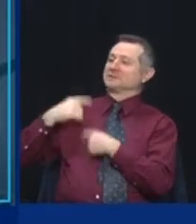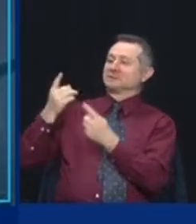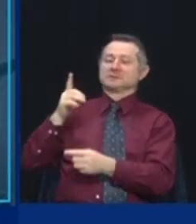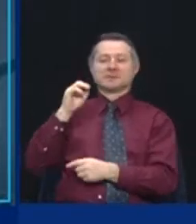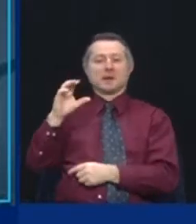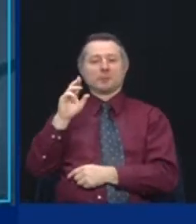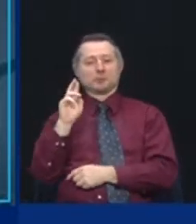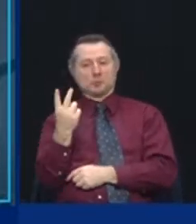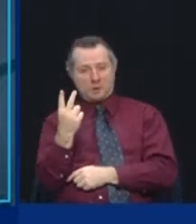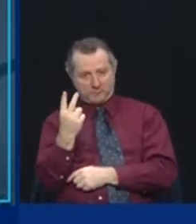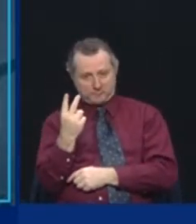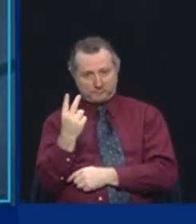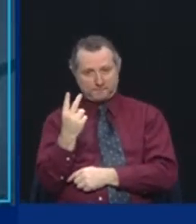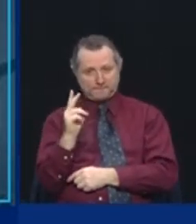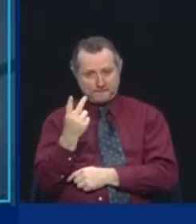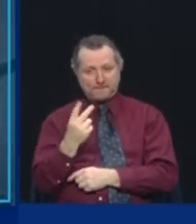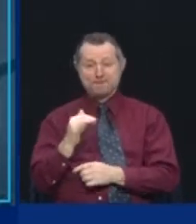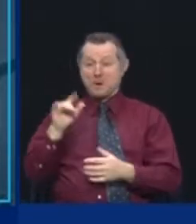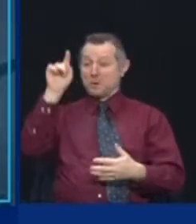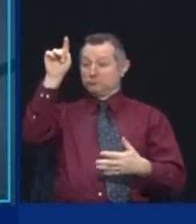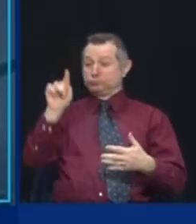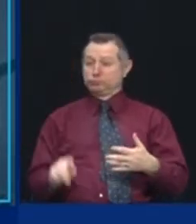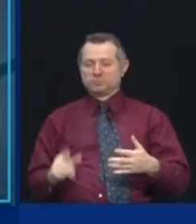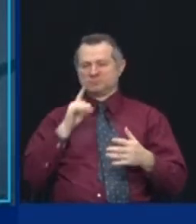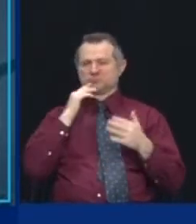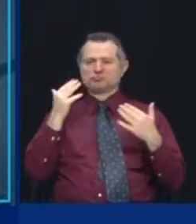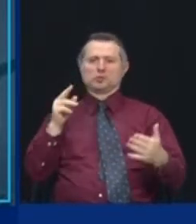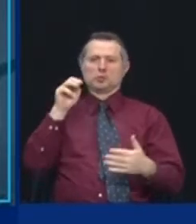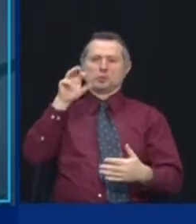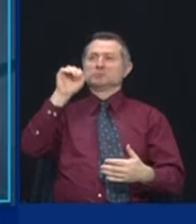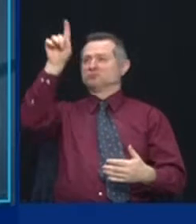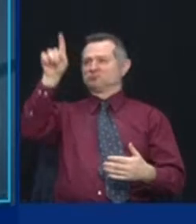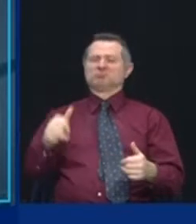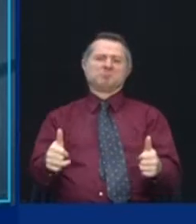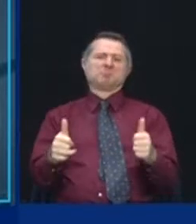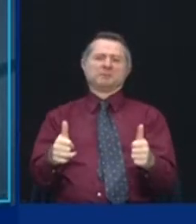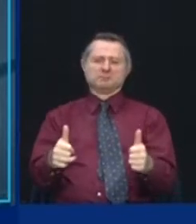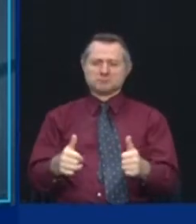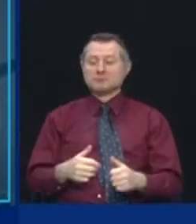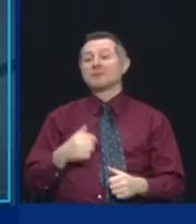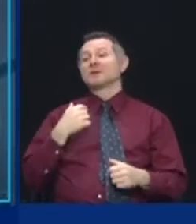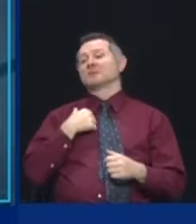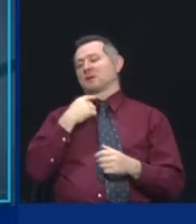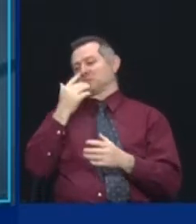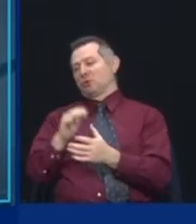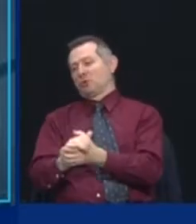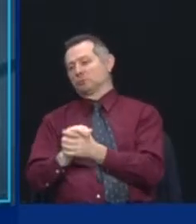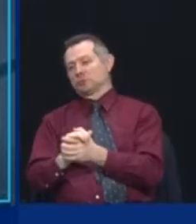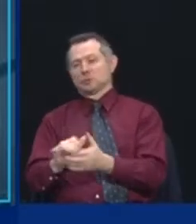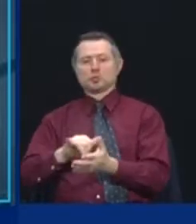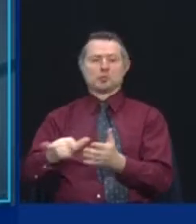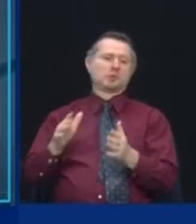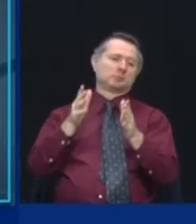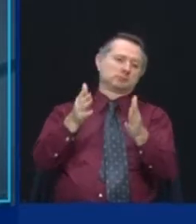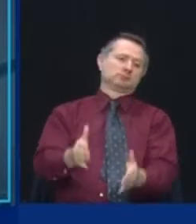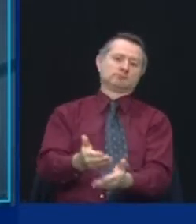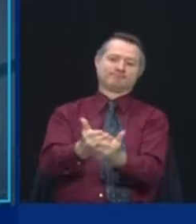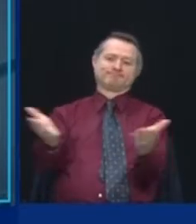INTUBATIONS LOWEST SINCE DECEMBER 2nd.